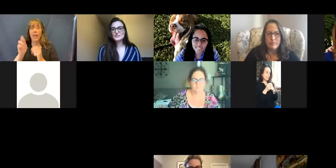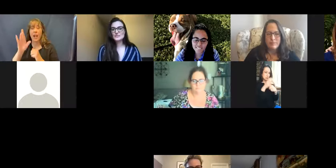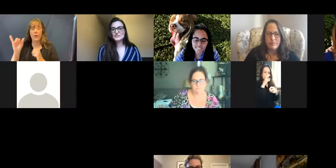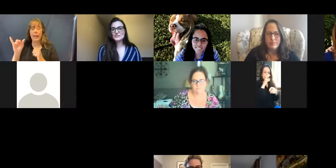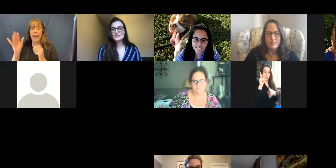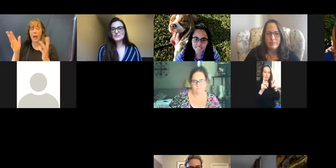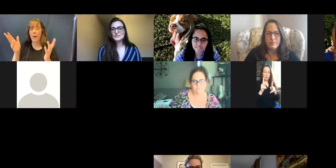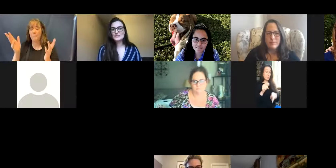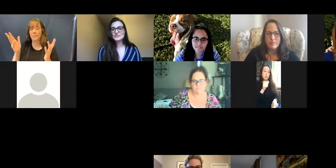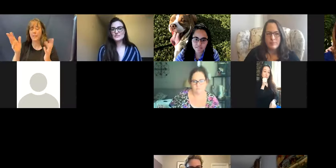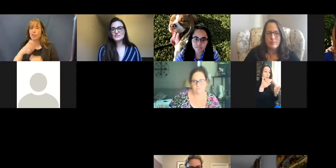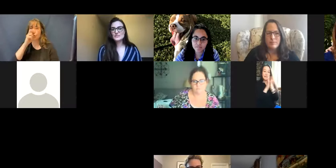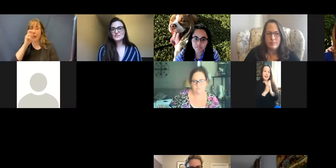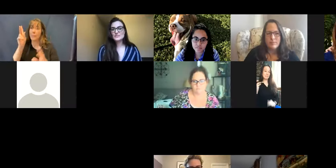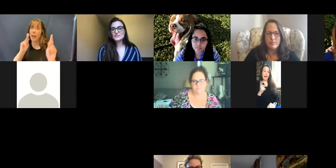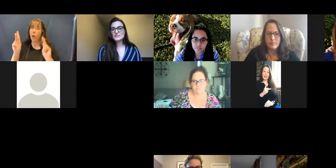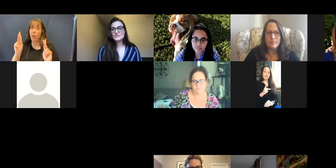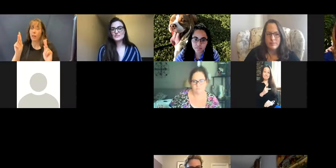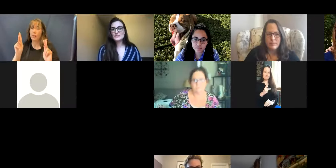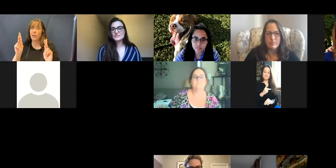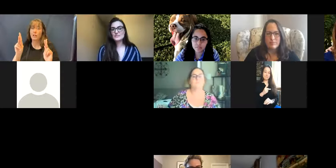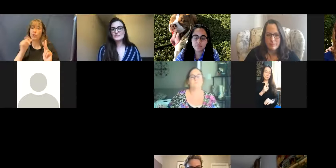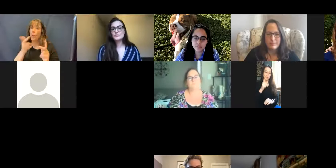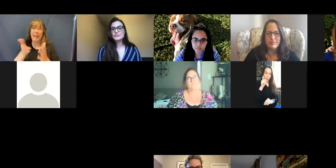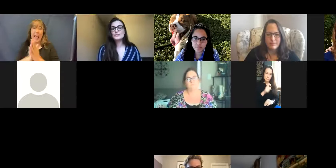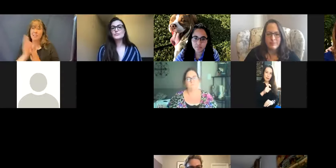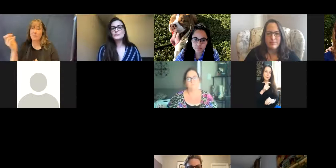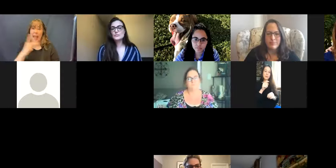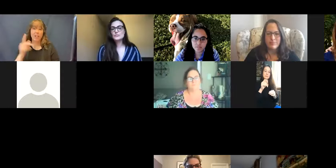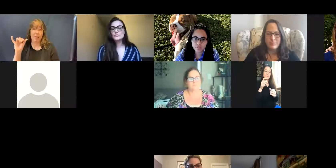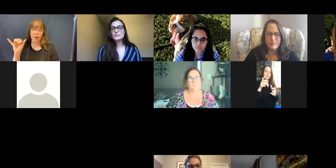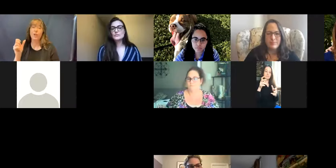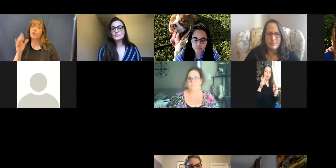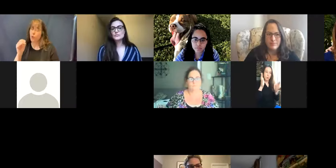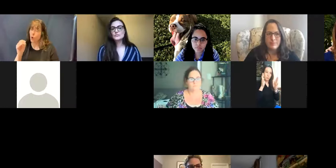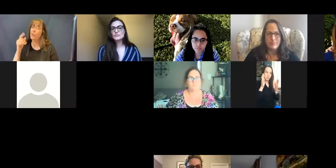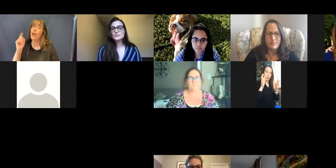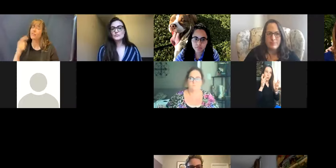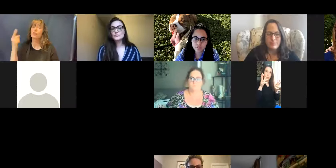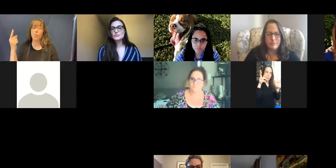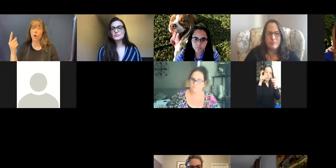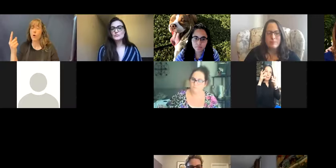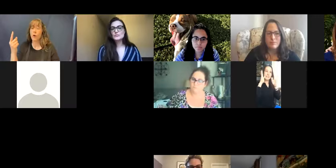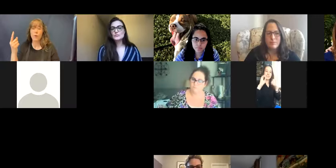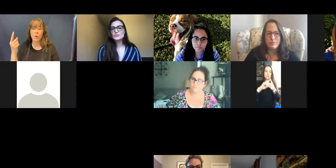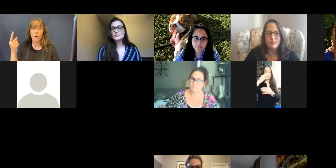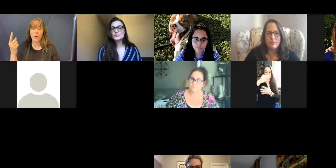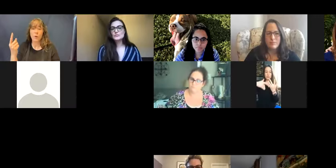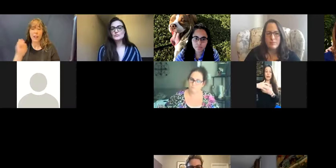people, you don't get asked back. So you must always be, you know, paying attention to your